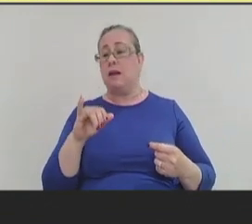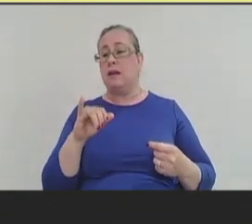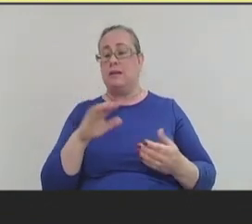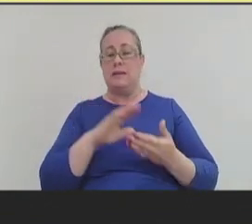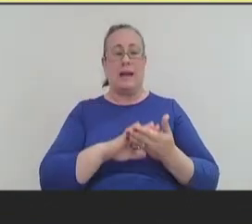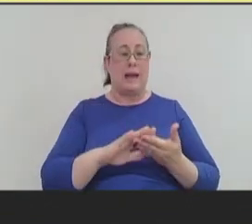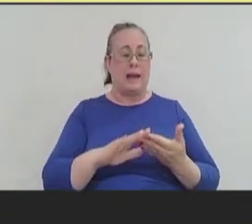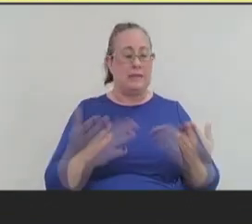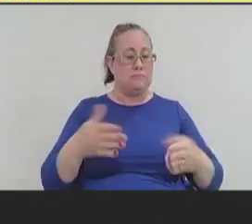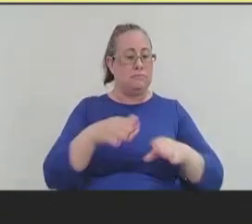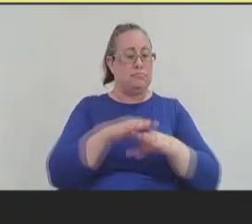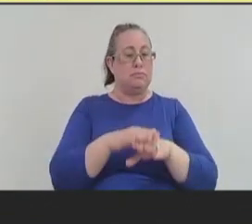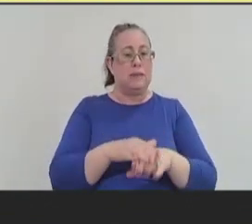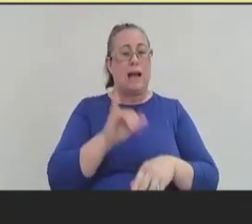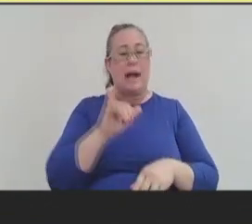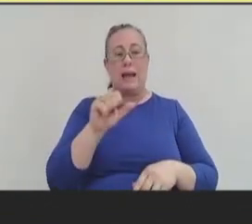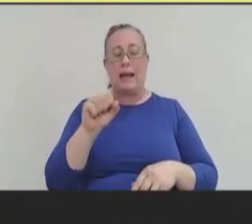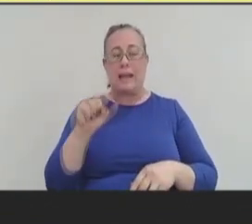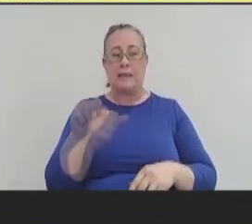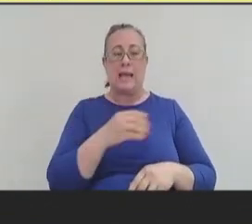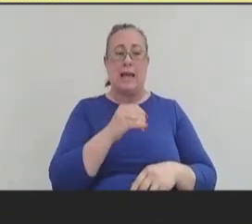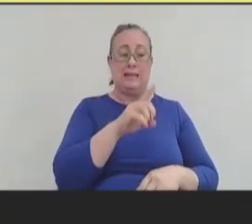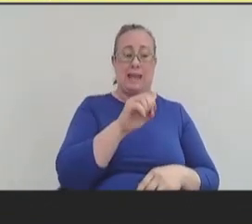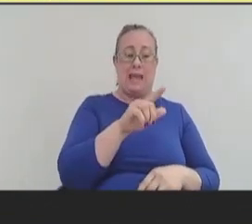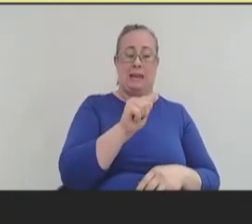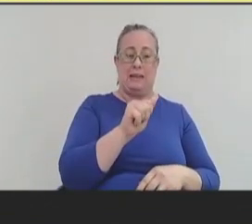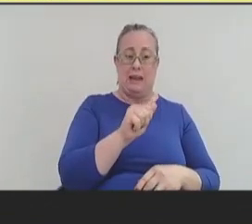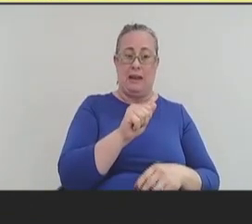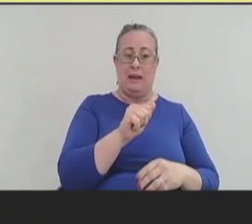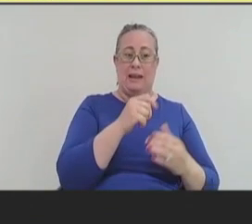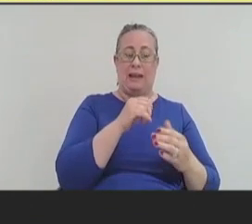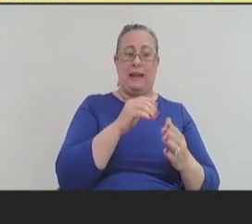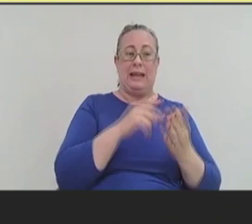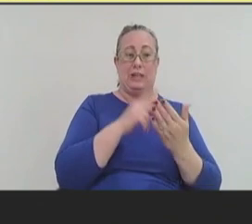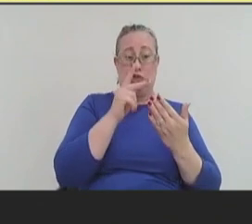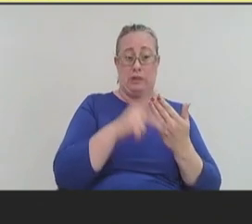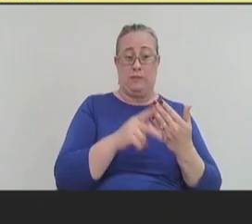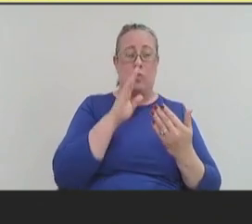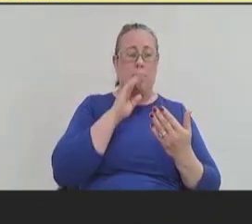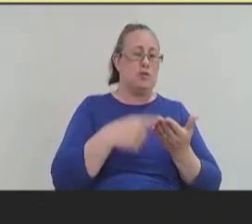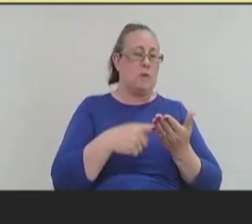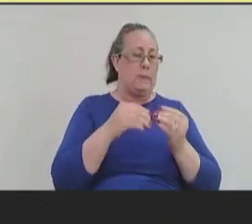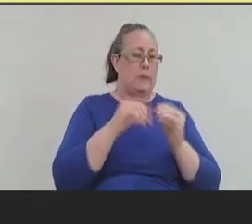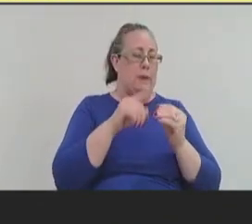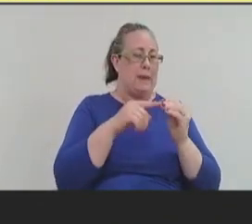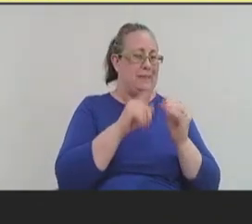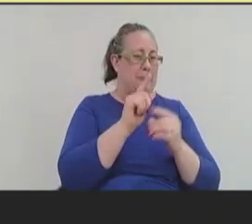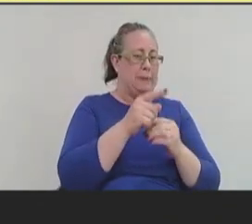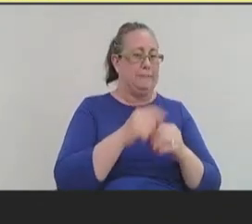the data modernization initiatives, which I'll talk about here in just a minute. Of course,